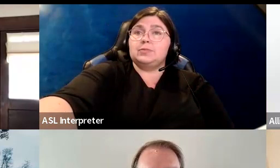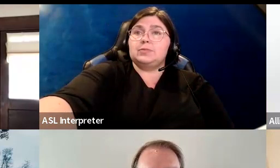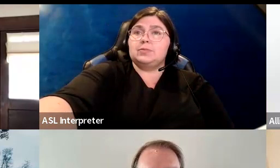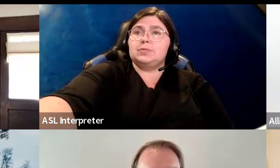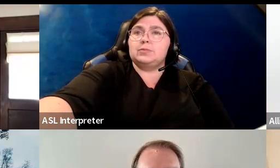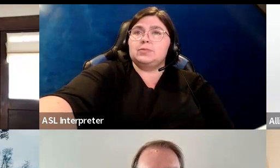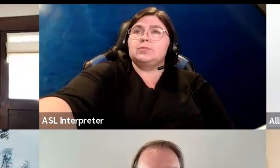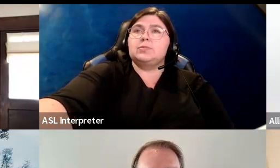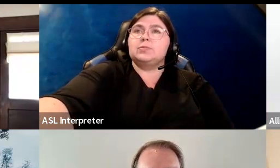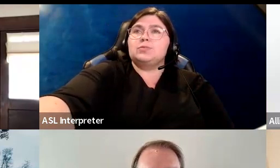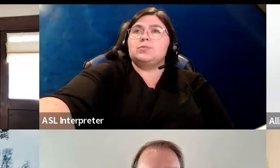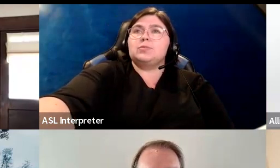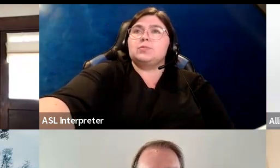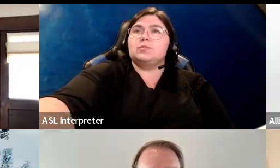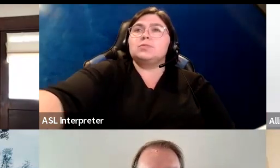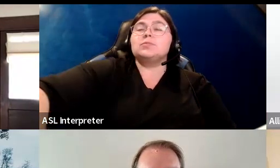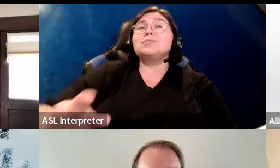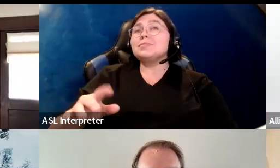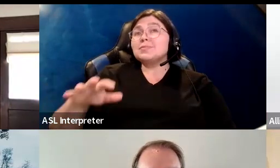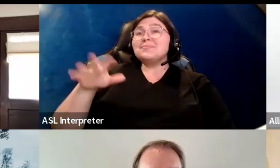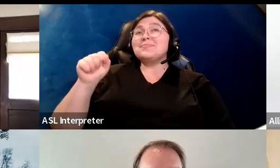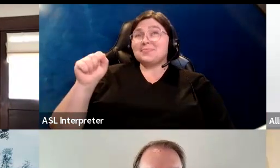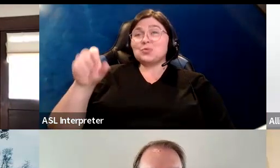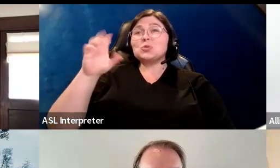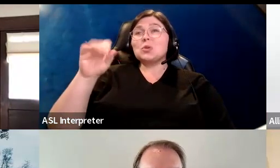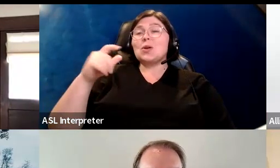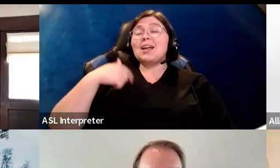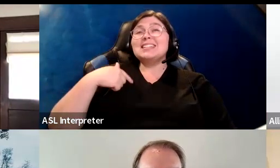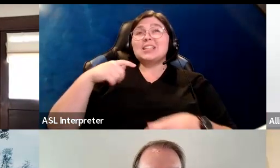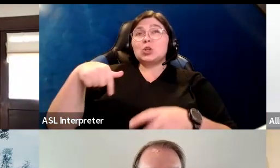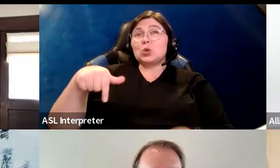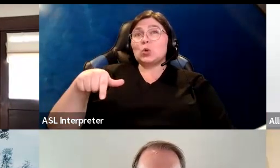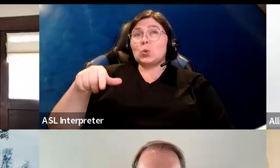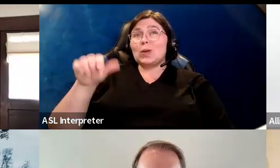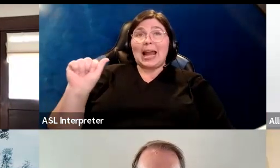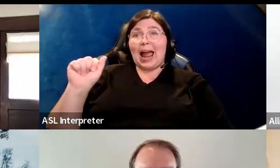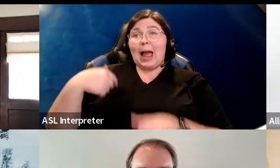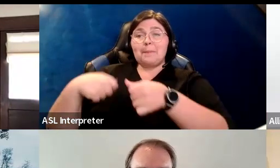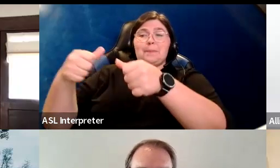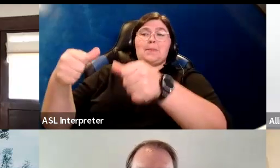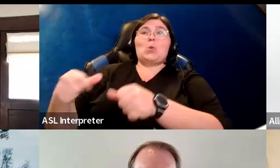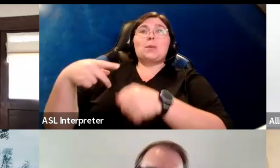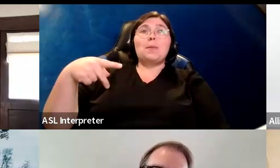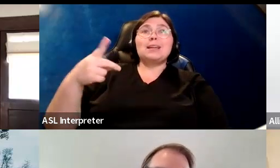Yes. So I did post in the Q&A the PDF that we used.